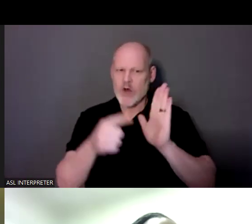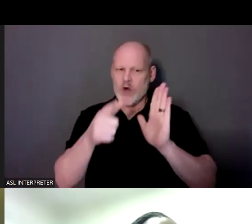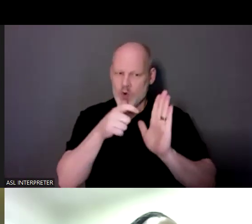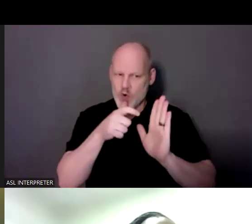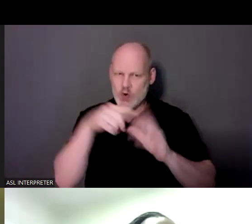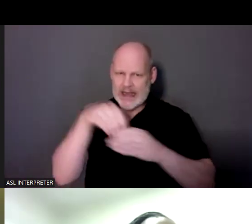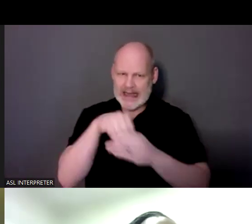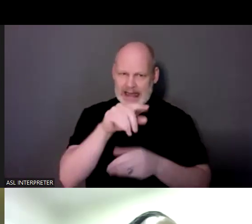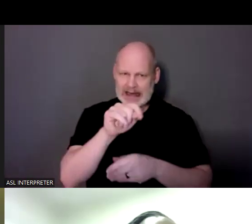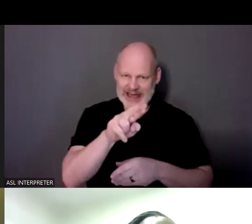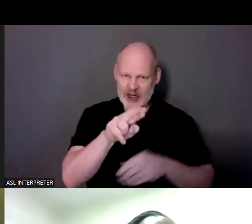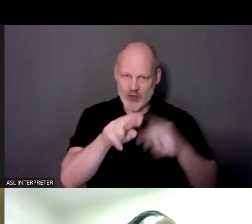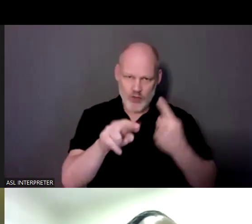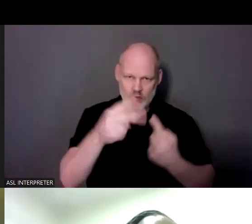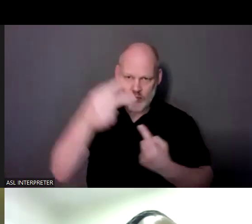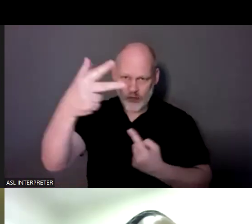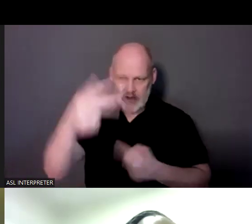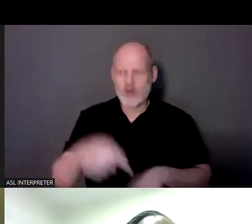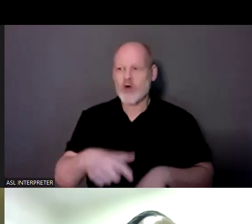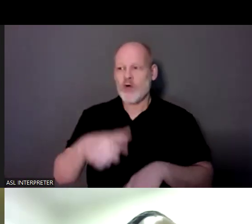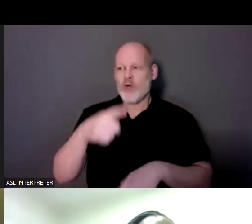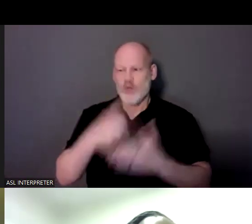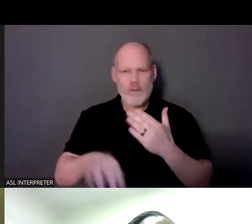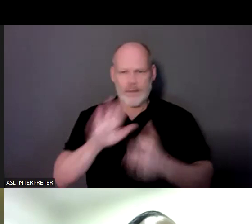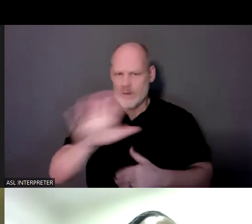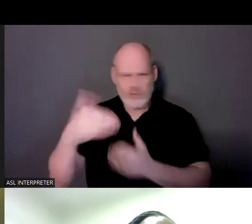we understood that hey when we're working on this tier, we understand that another